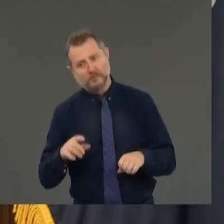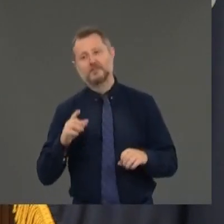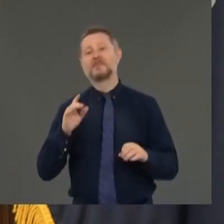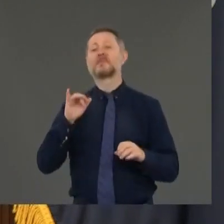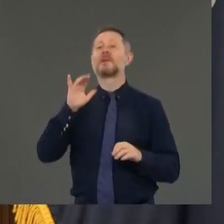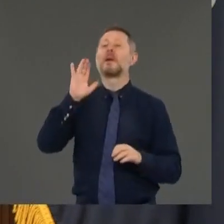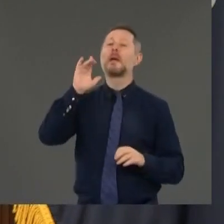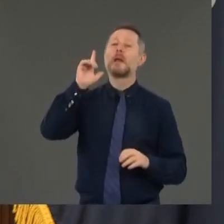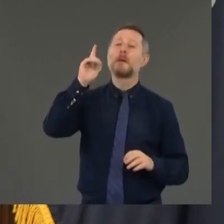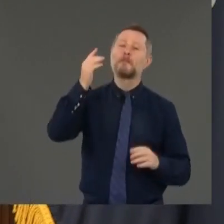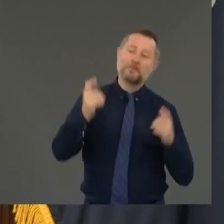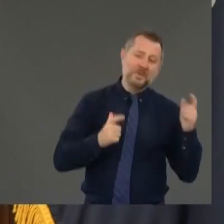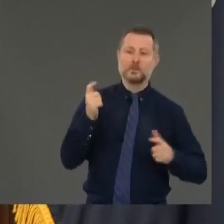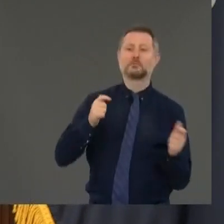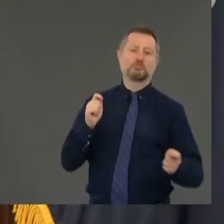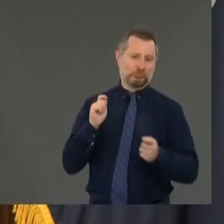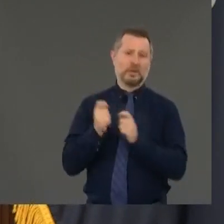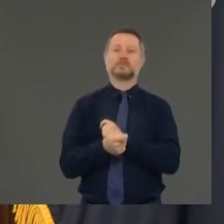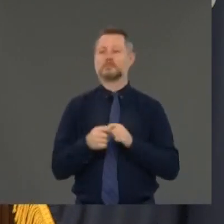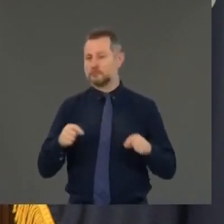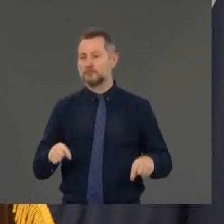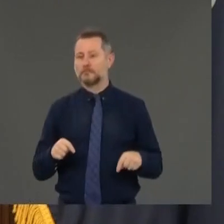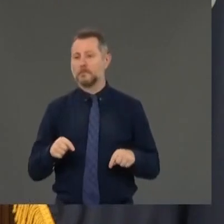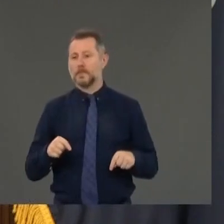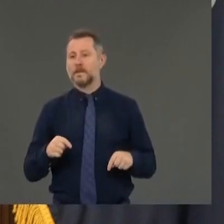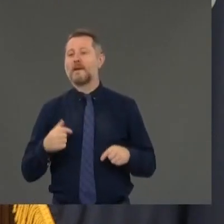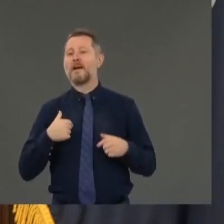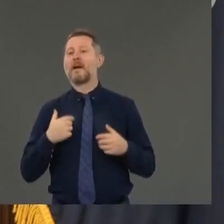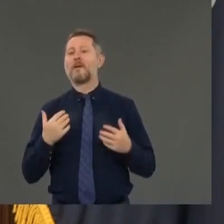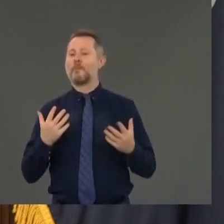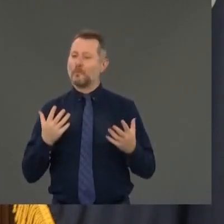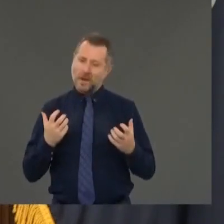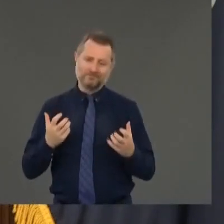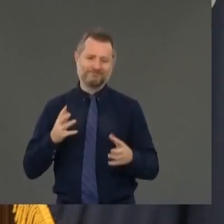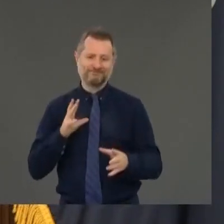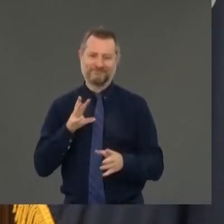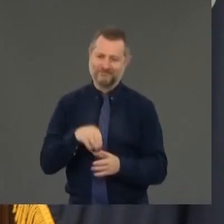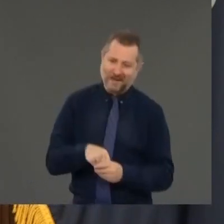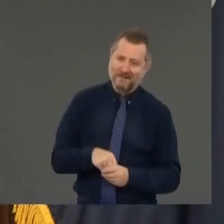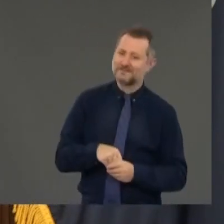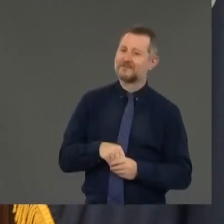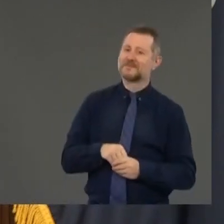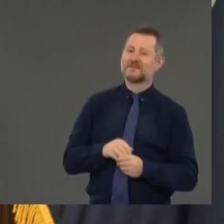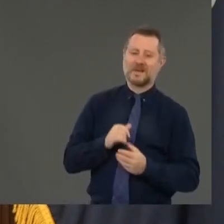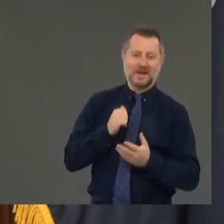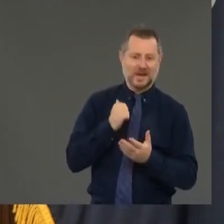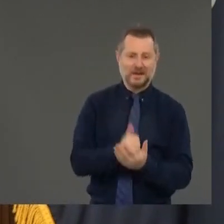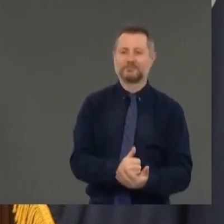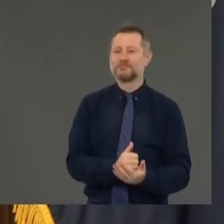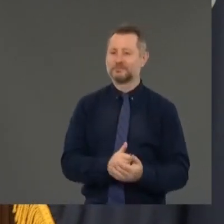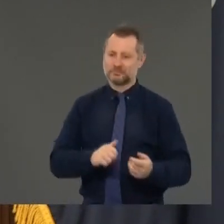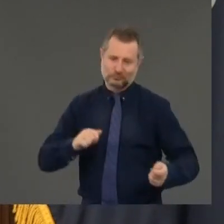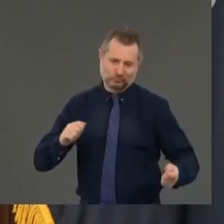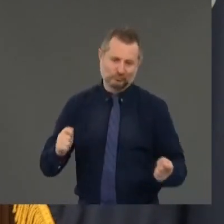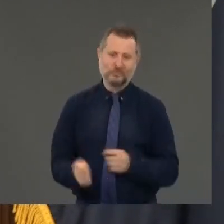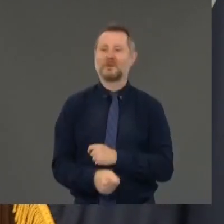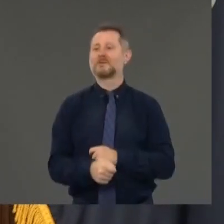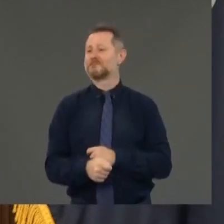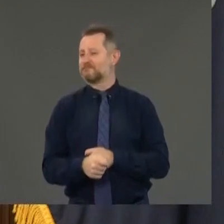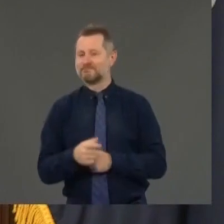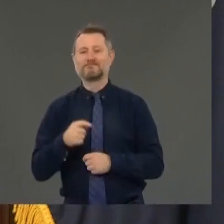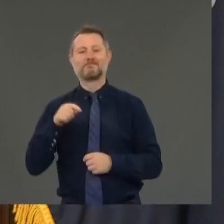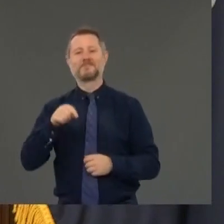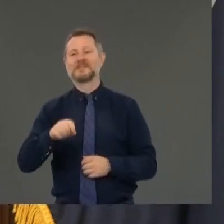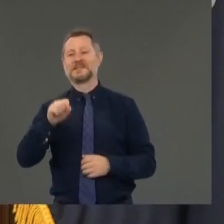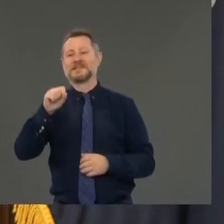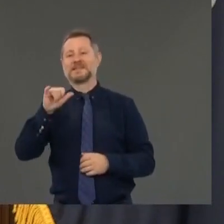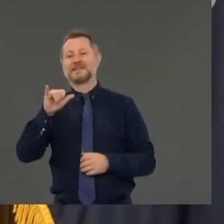WHERE WE COULD SEE MONUMENTAL